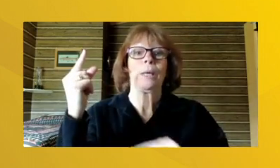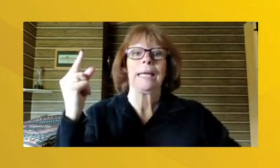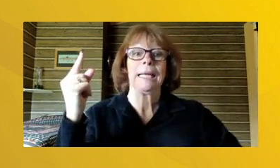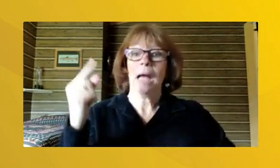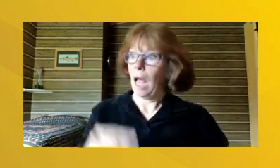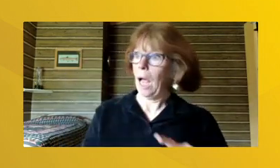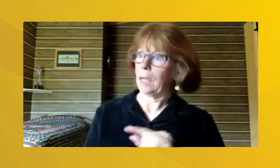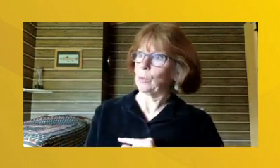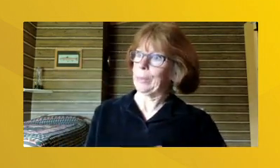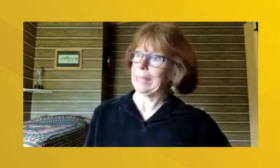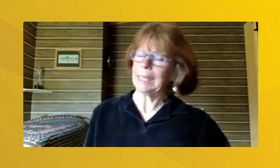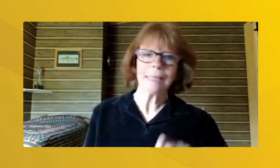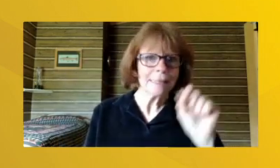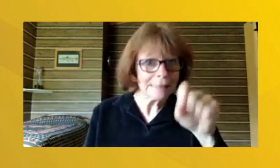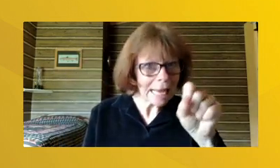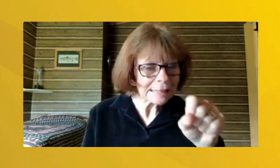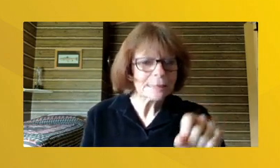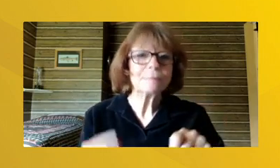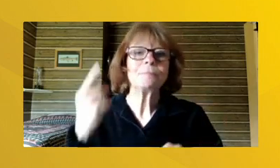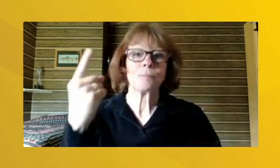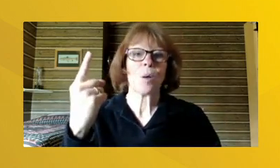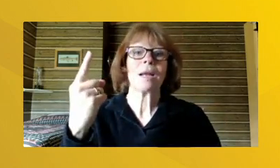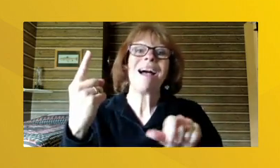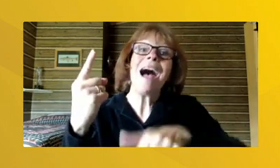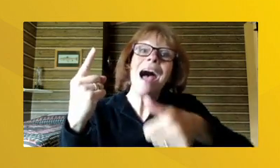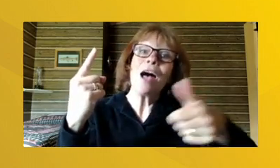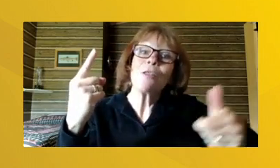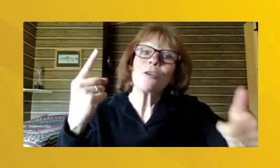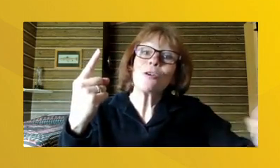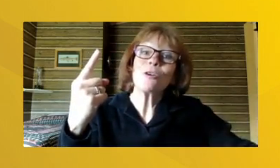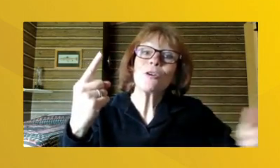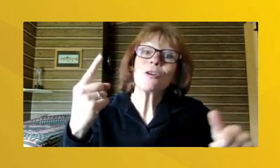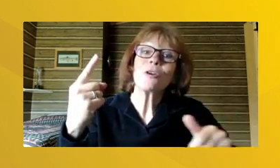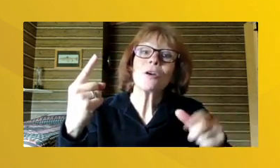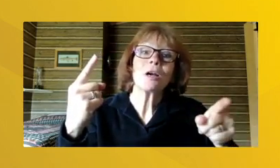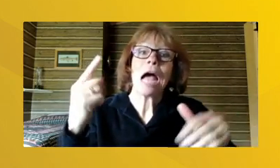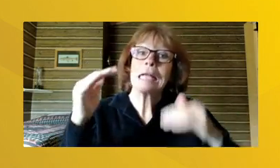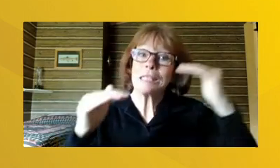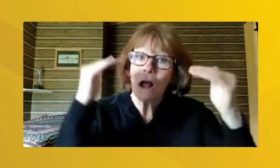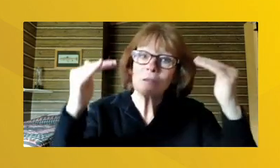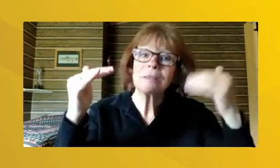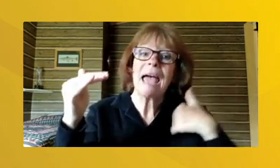They live in what's called a colony. Colony.